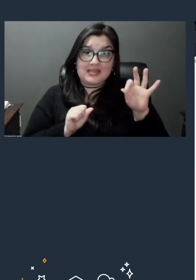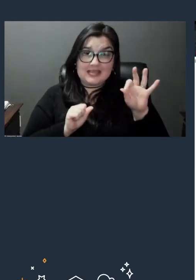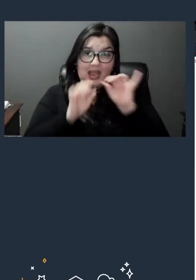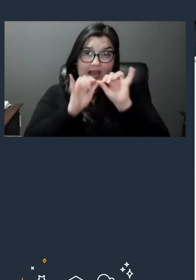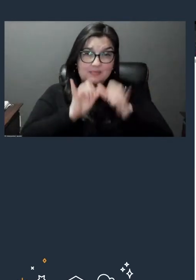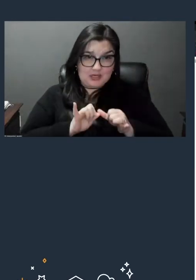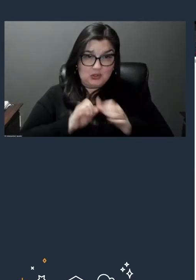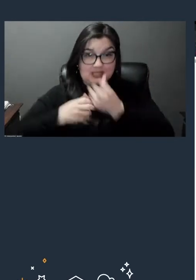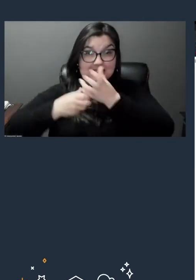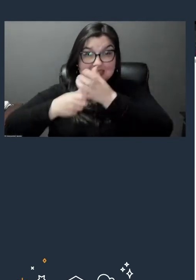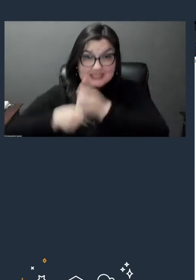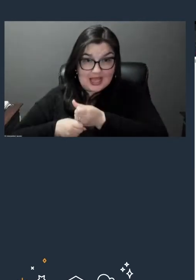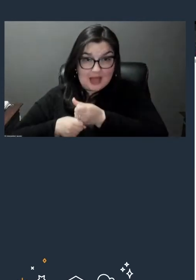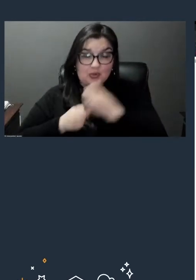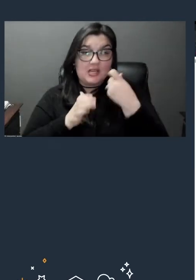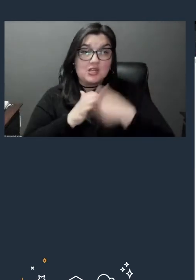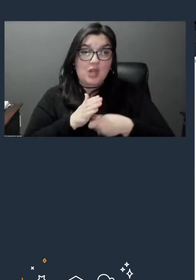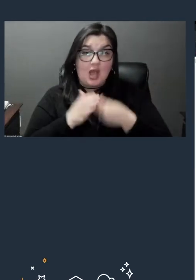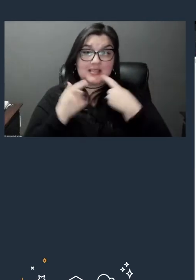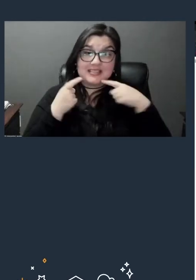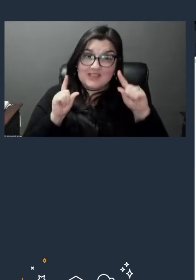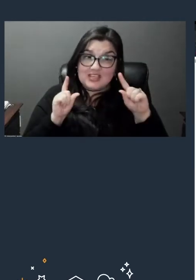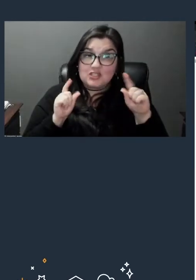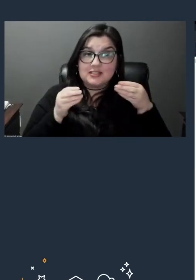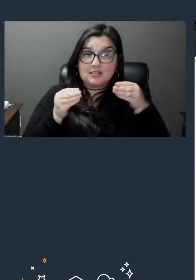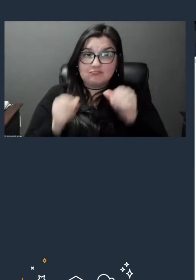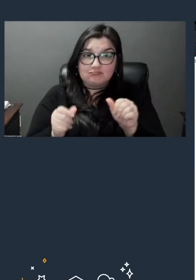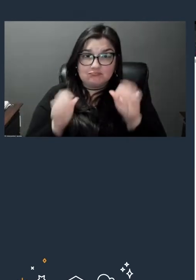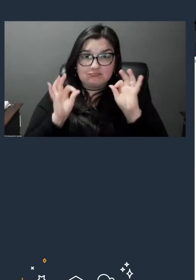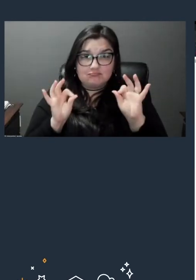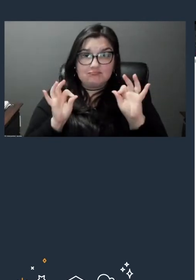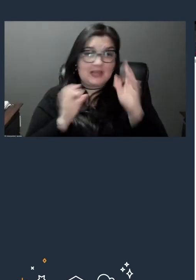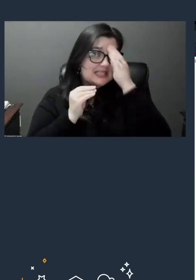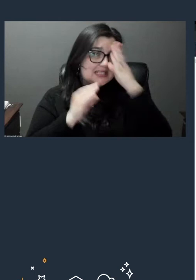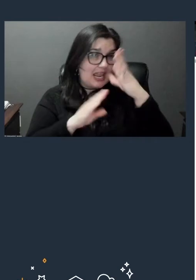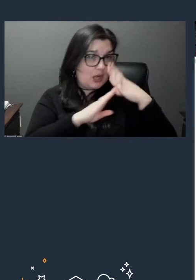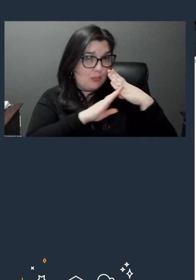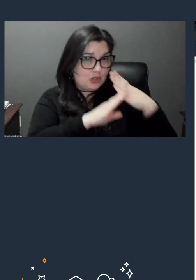cost efficiency, data protection, and activity metrics.